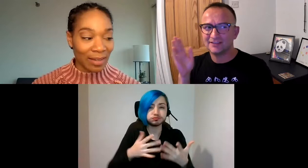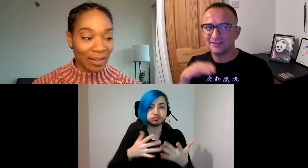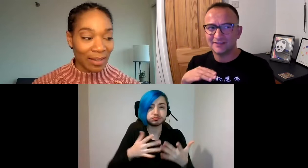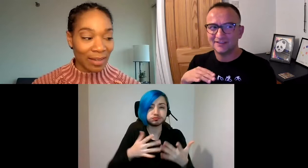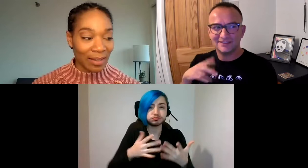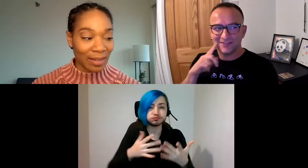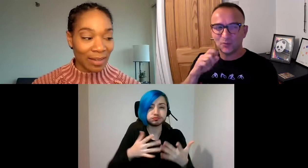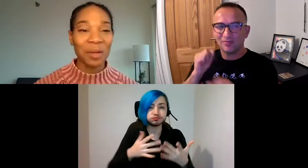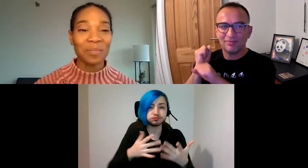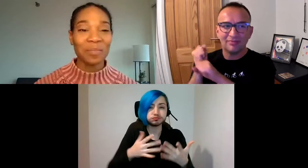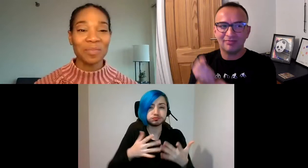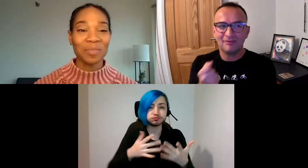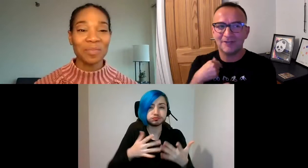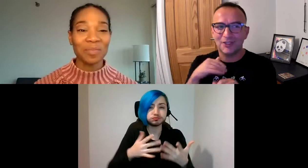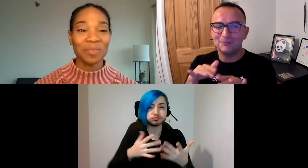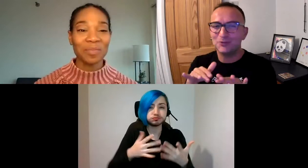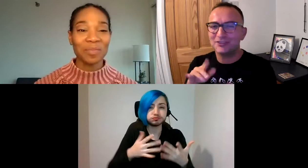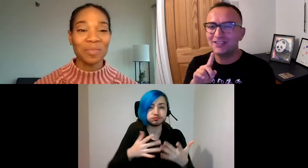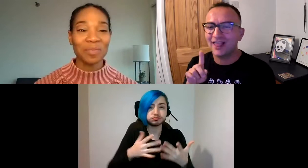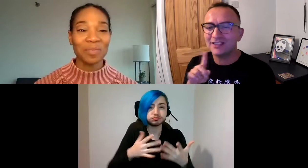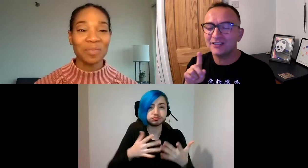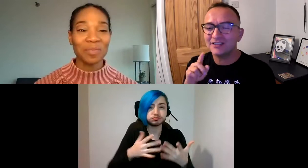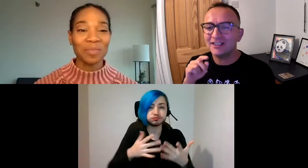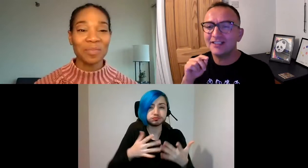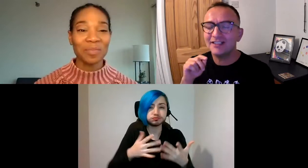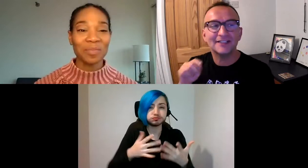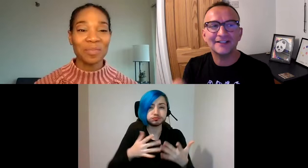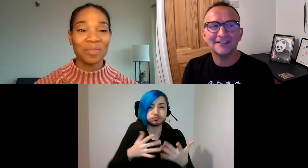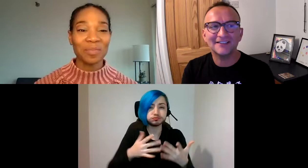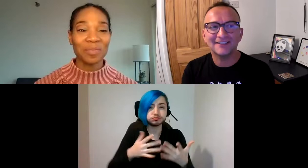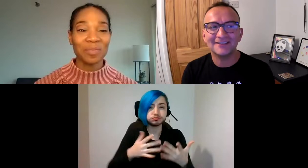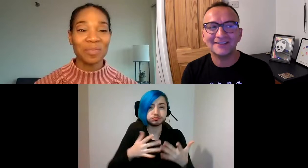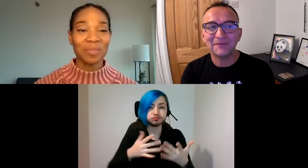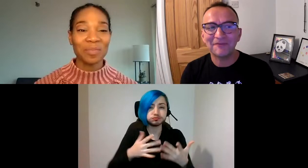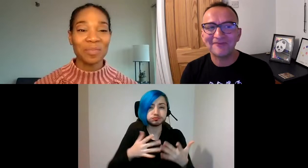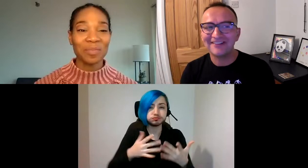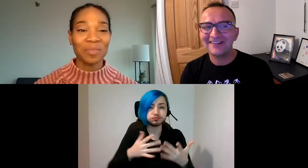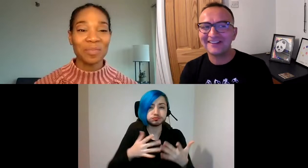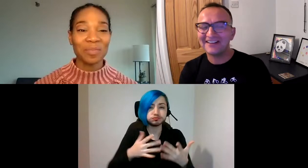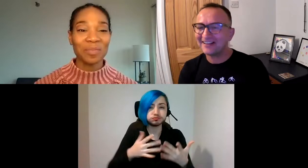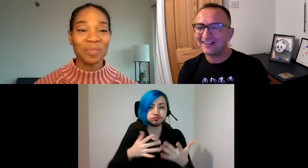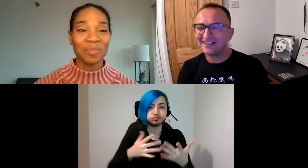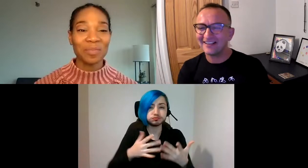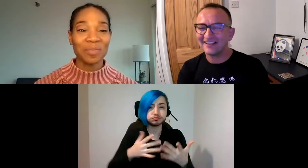having me for this wonderful conversation, I mean I